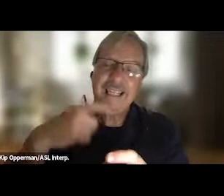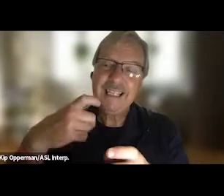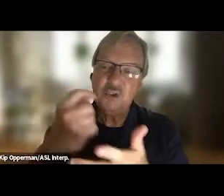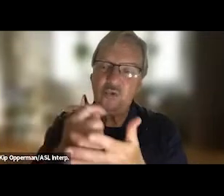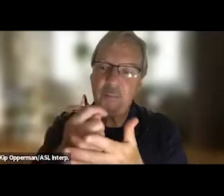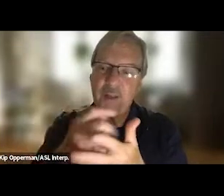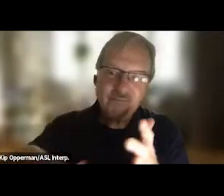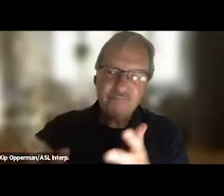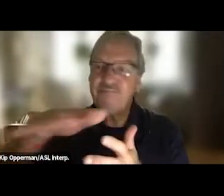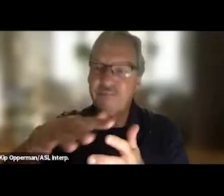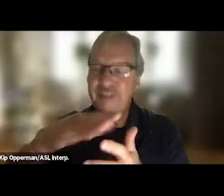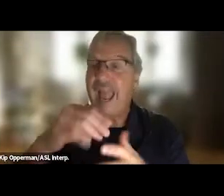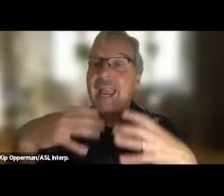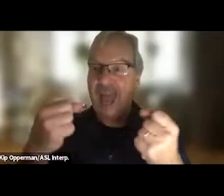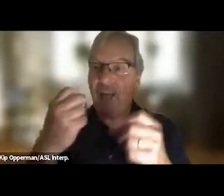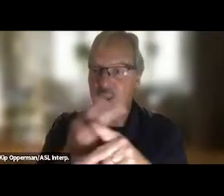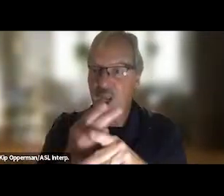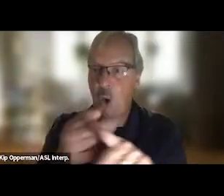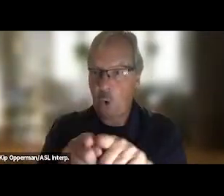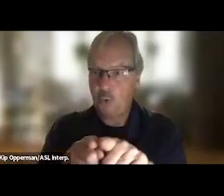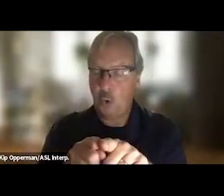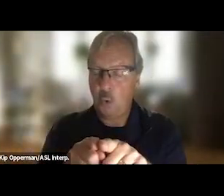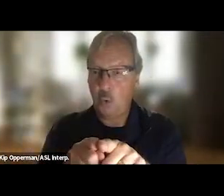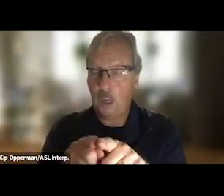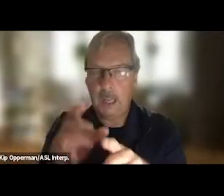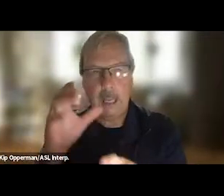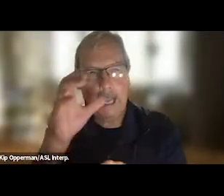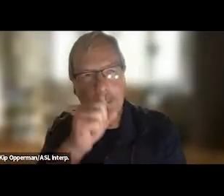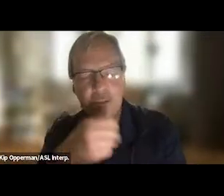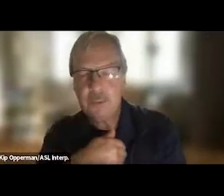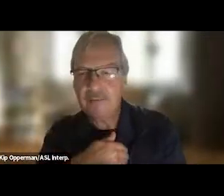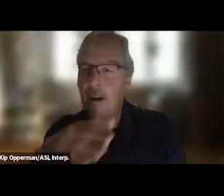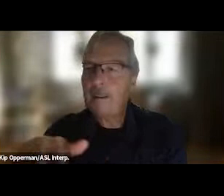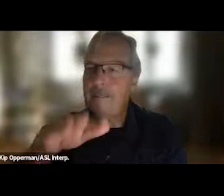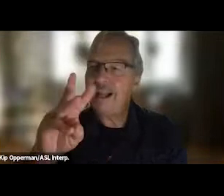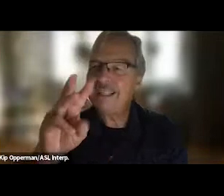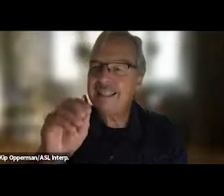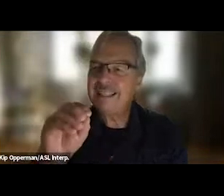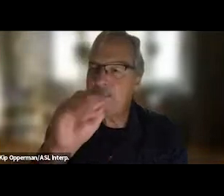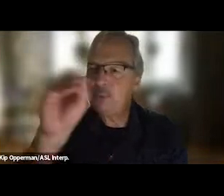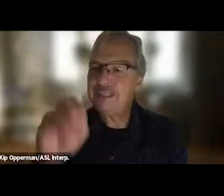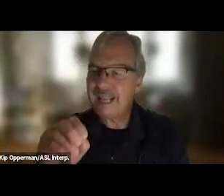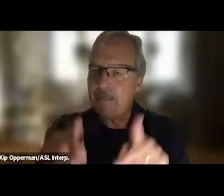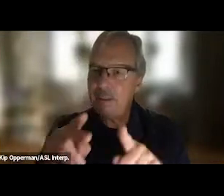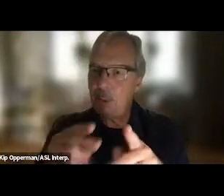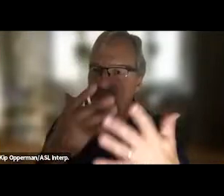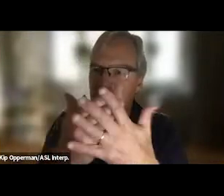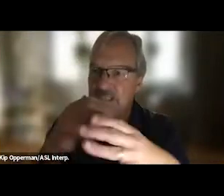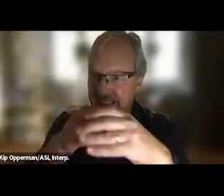From the latest estimates that we have, we know that around 60% of incarcerated individuals across the country have a substance use disorder